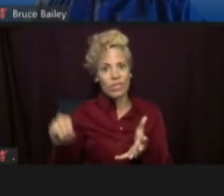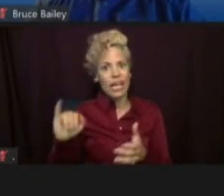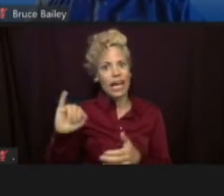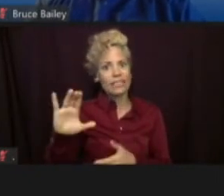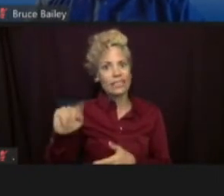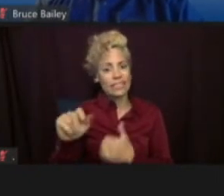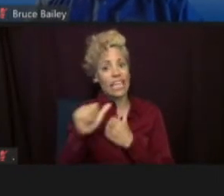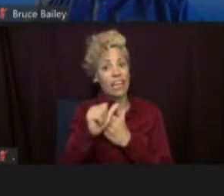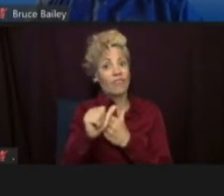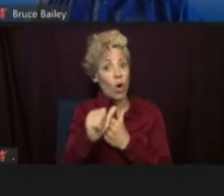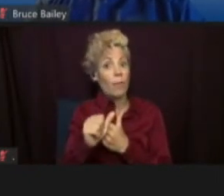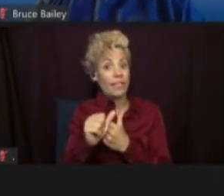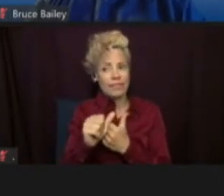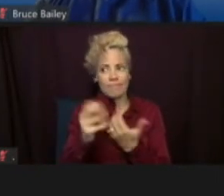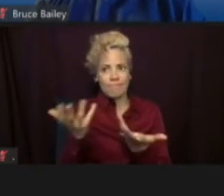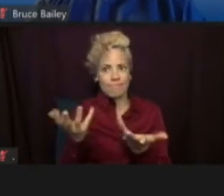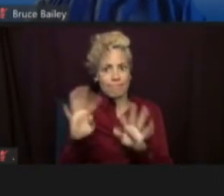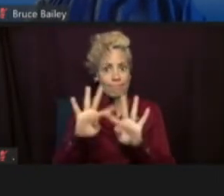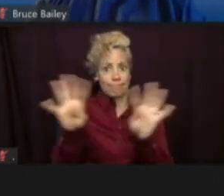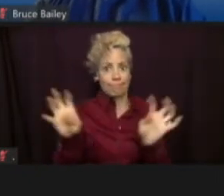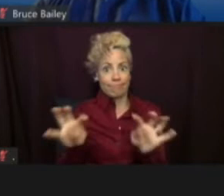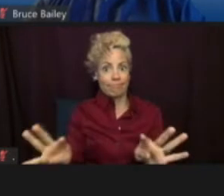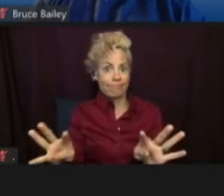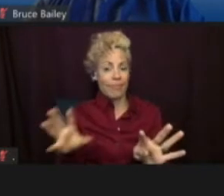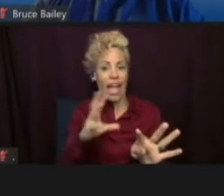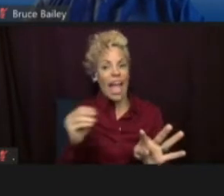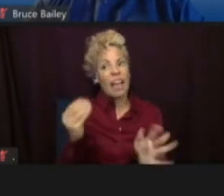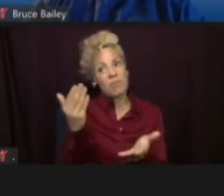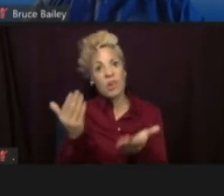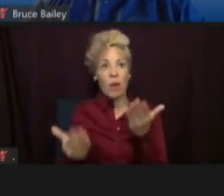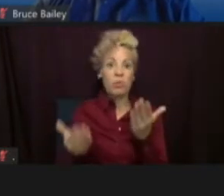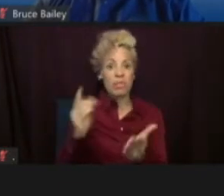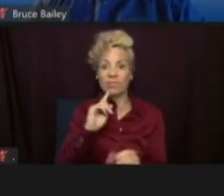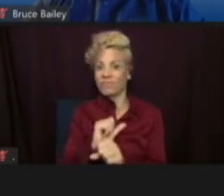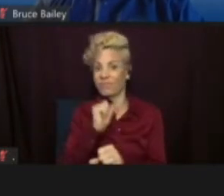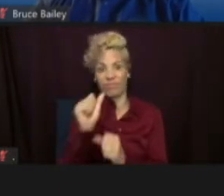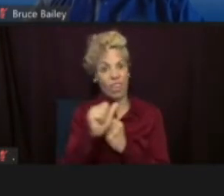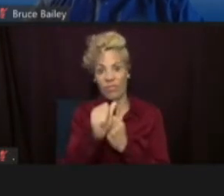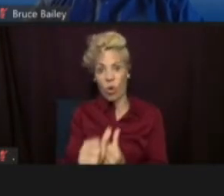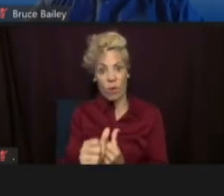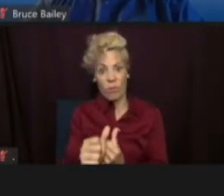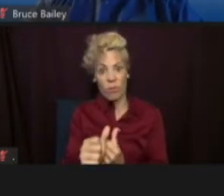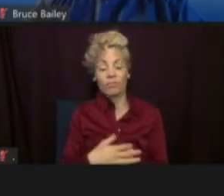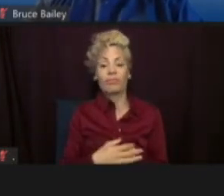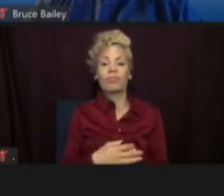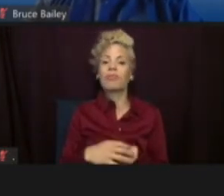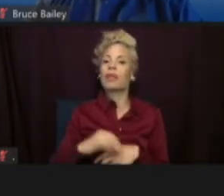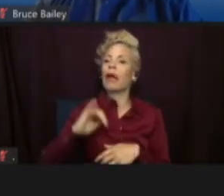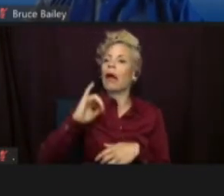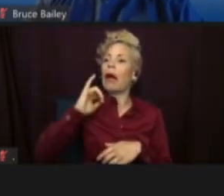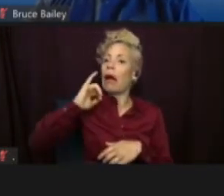is unknown and probably not conformant. Accidental accessibility is very rare.